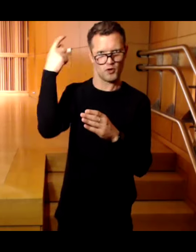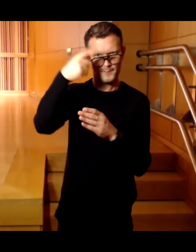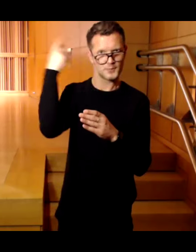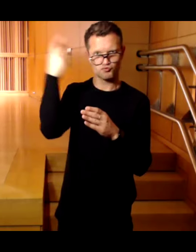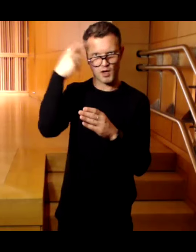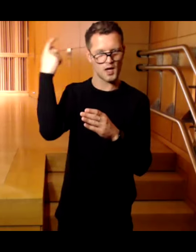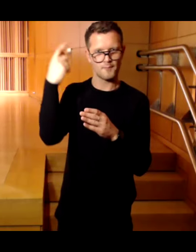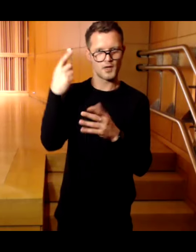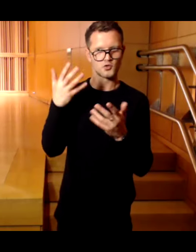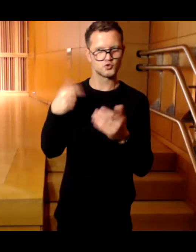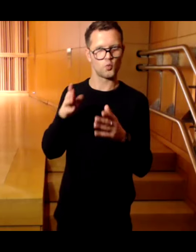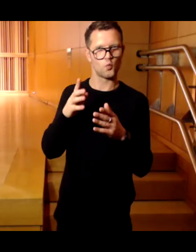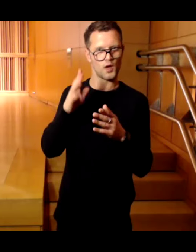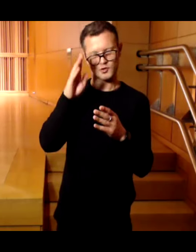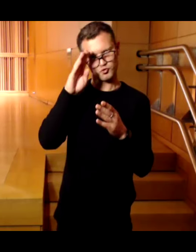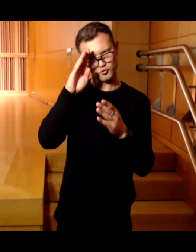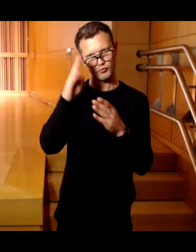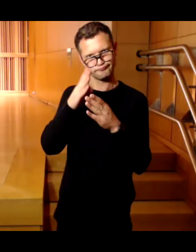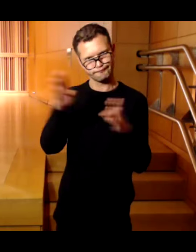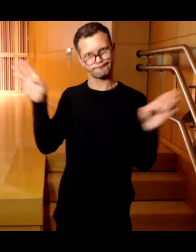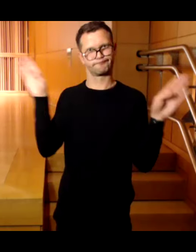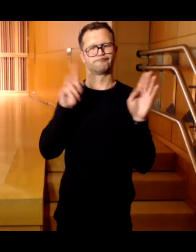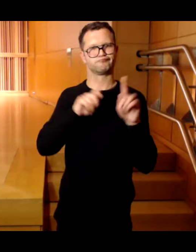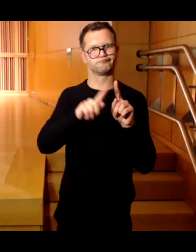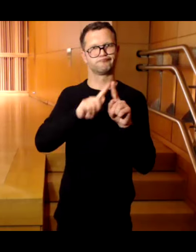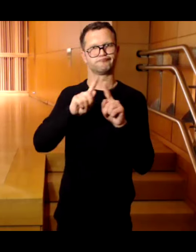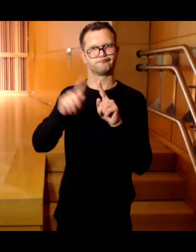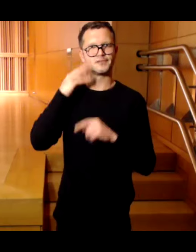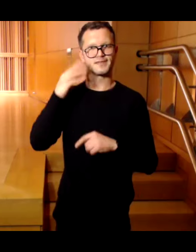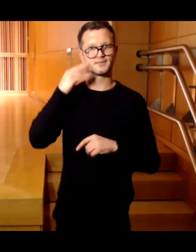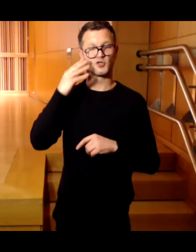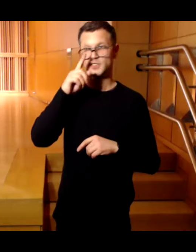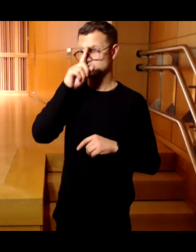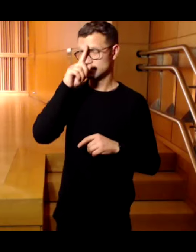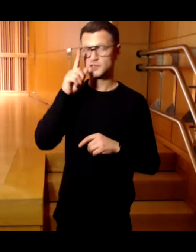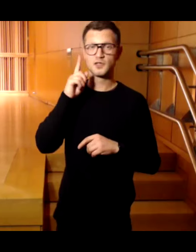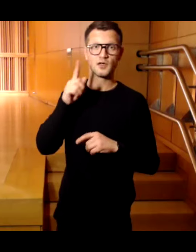In archives of flesh, African America, Spain, and post-humanist critique.